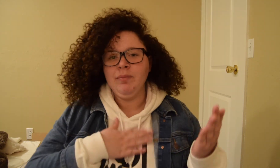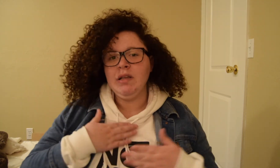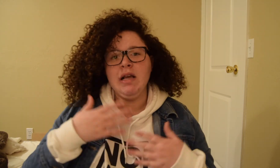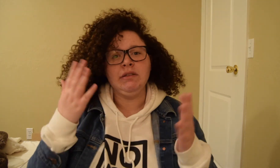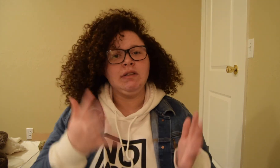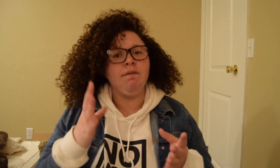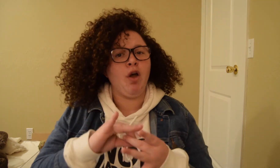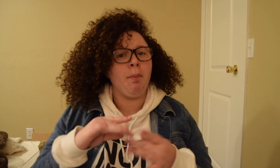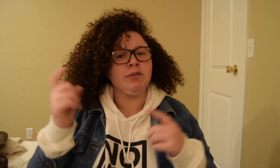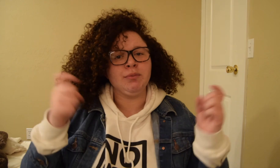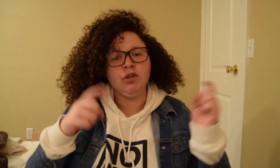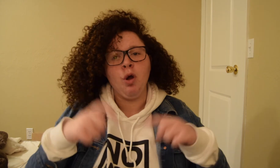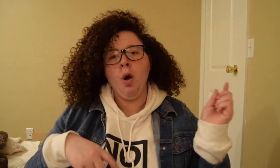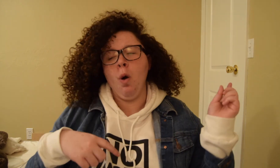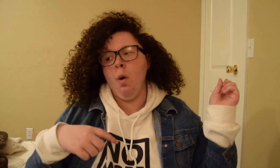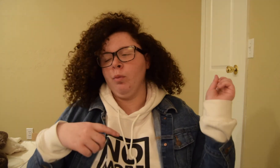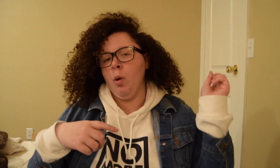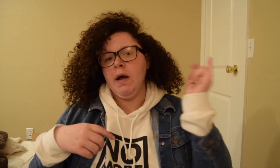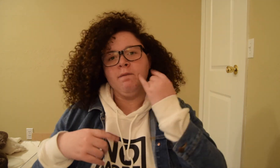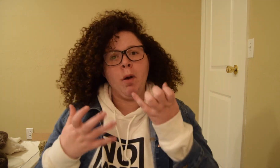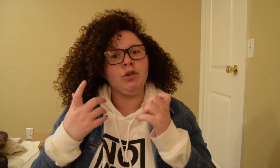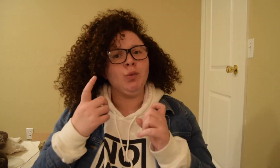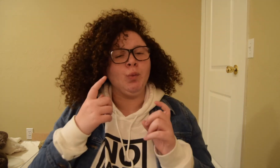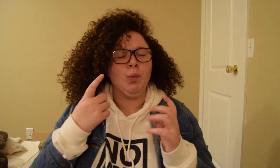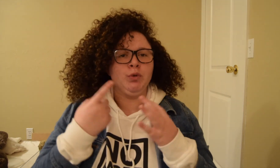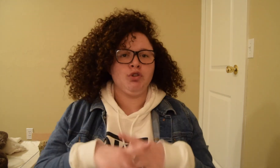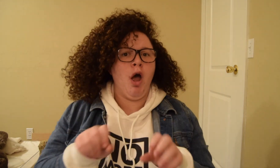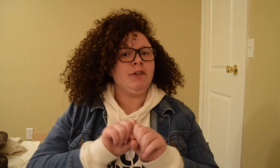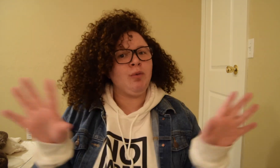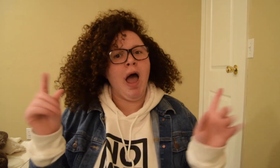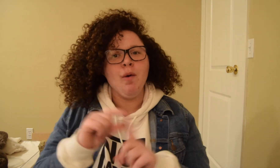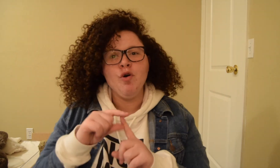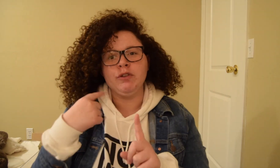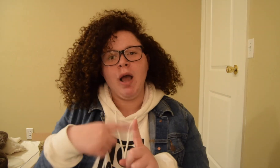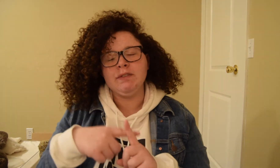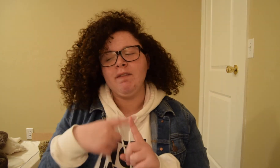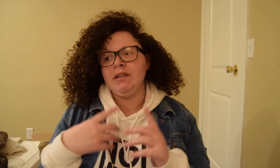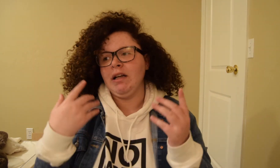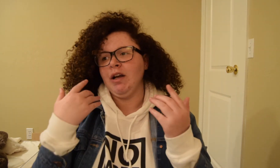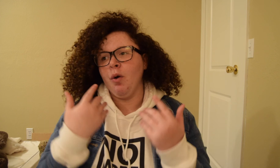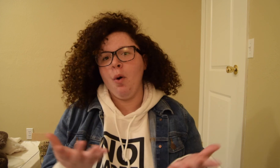Please leave a comment below if you want to start spreading positivity